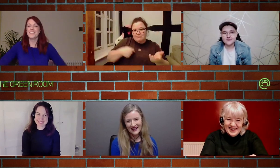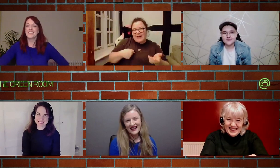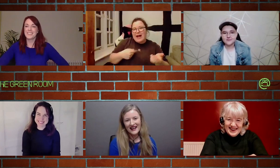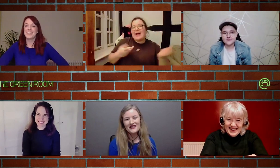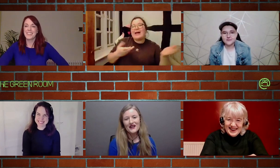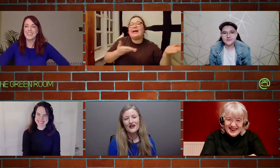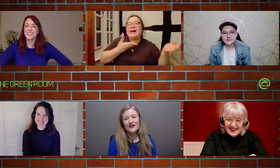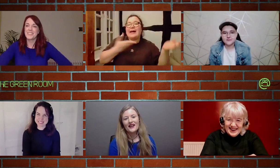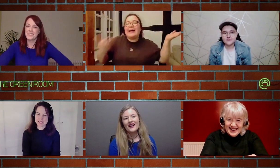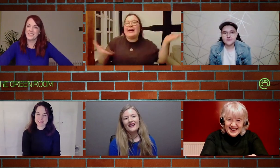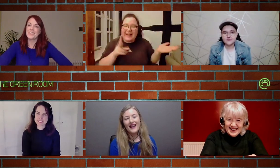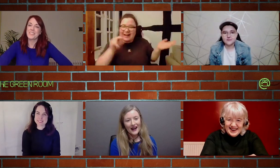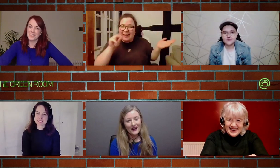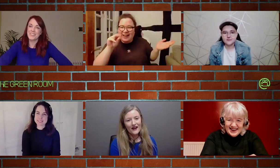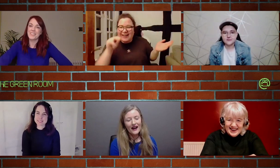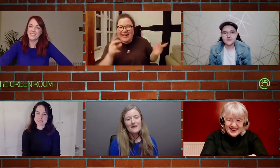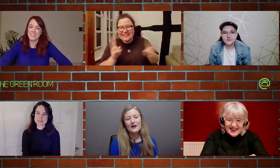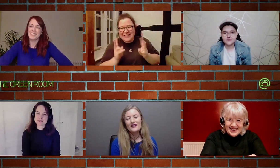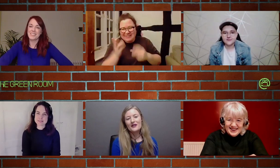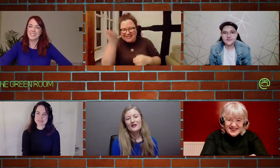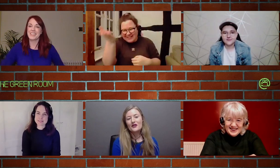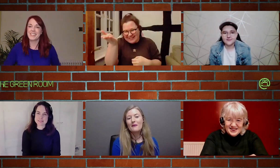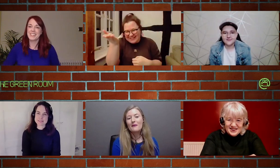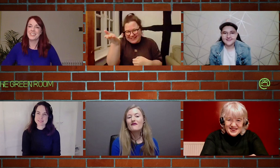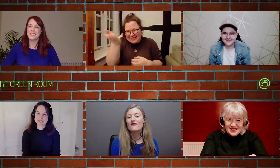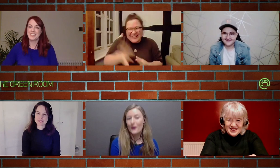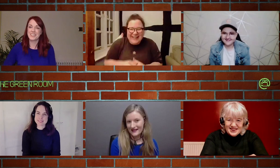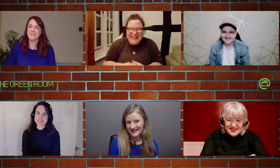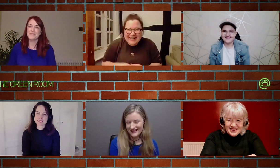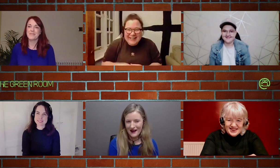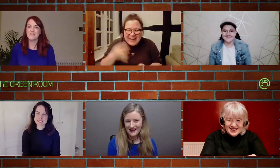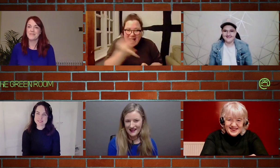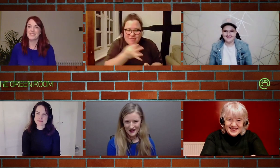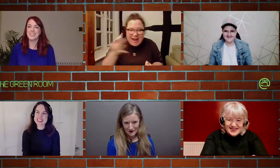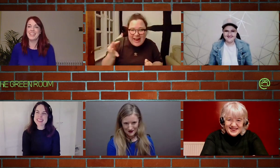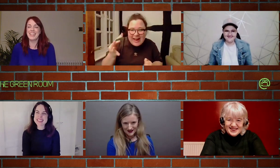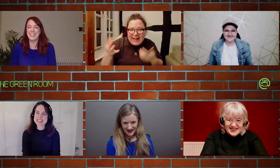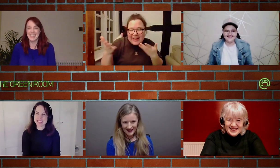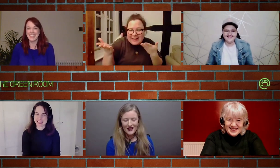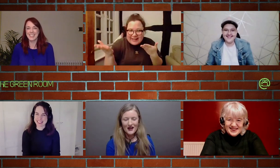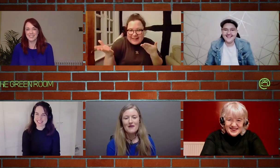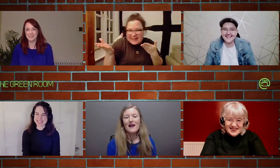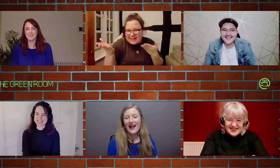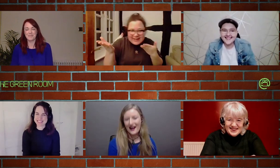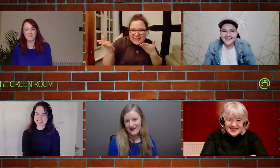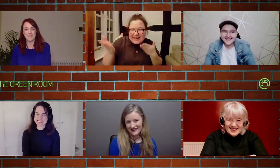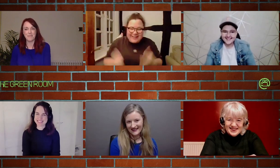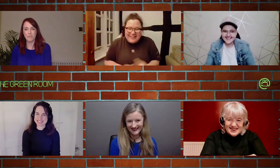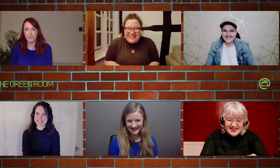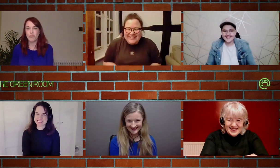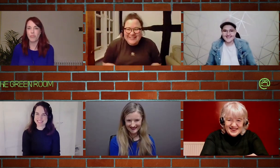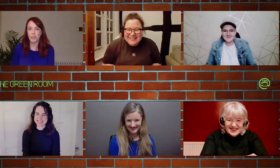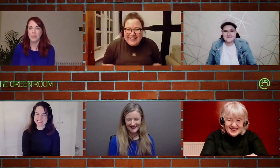So now I'm going to introduce my voice, my interpreter Erin.